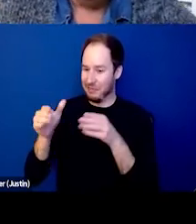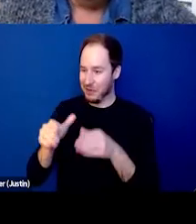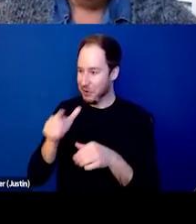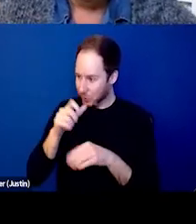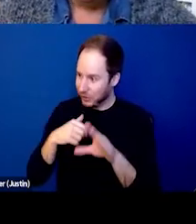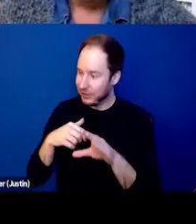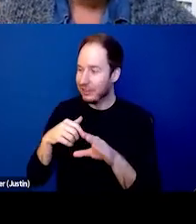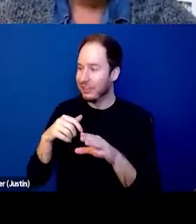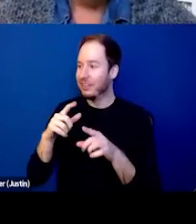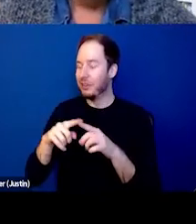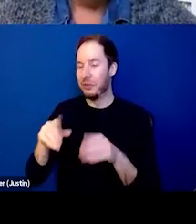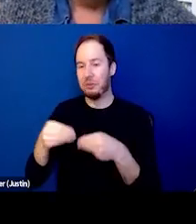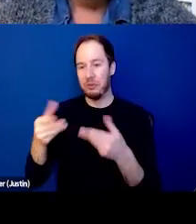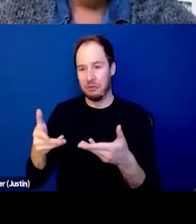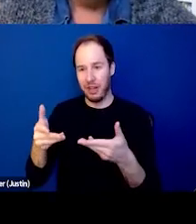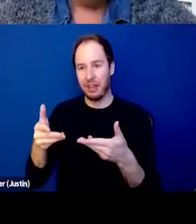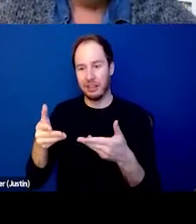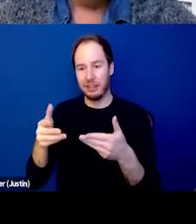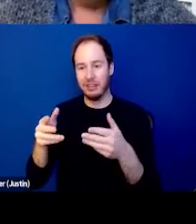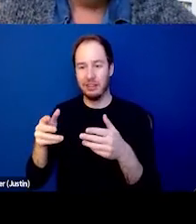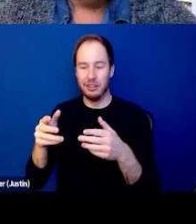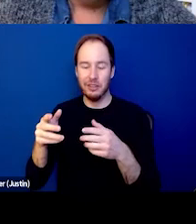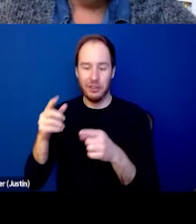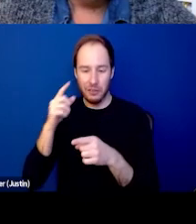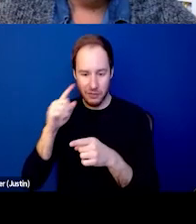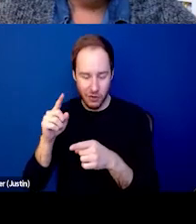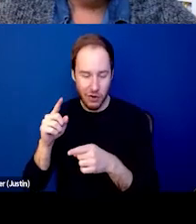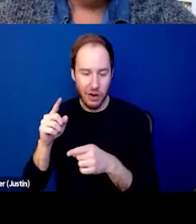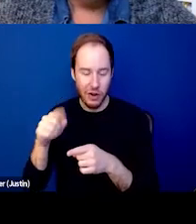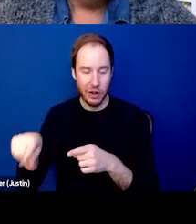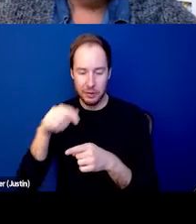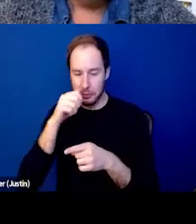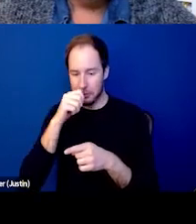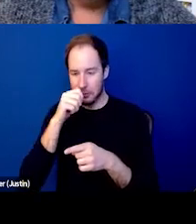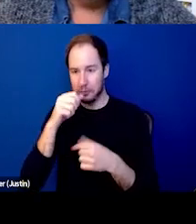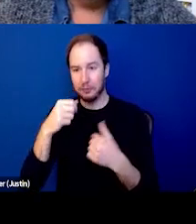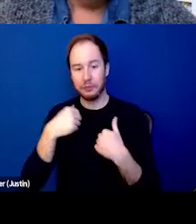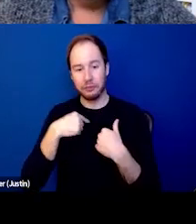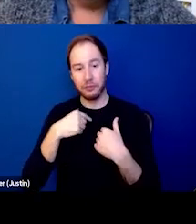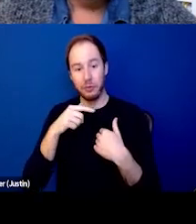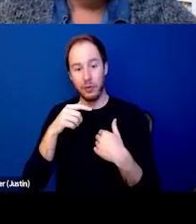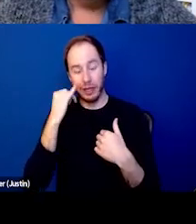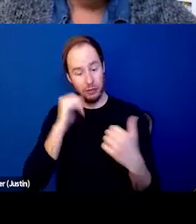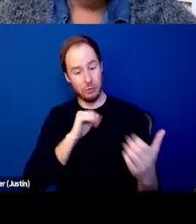in providing the training and technical assistance. And you know what? When I've been approached just by people coming up